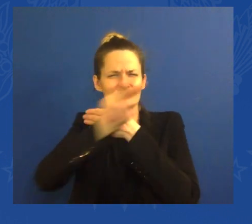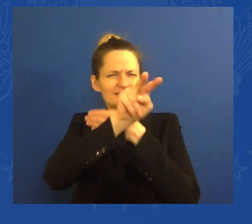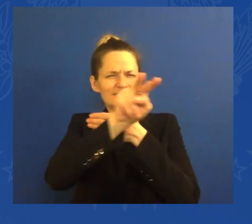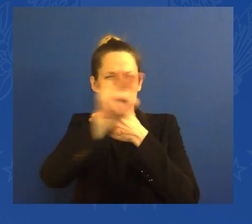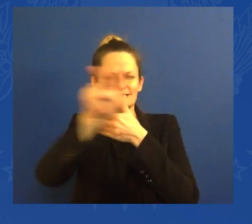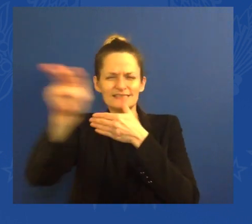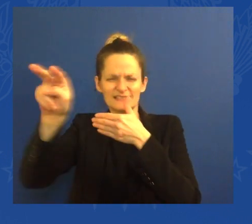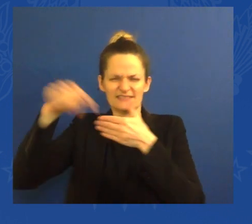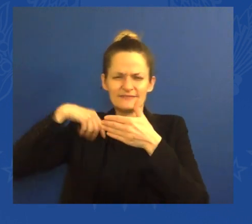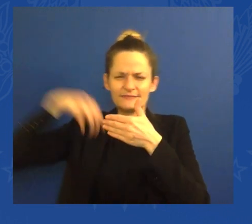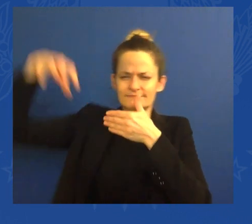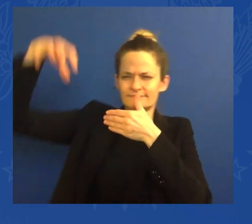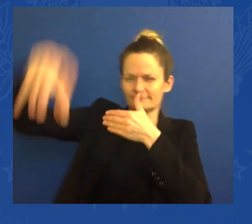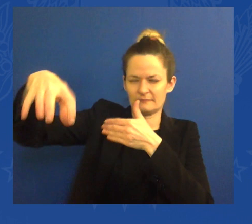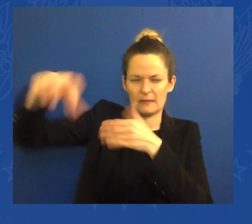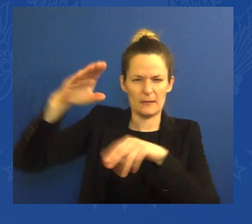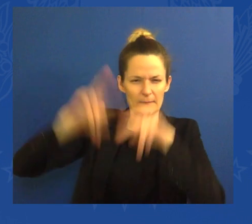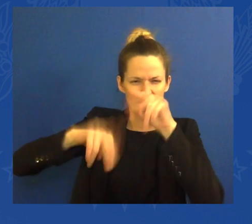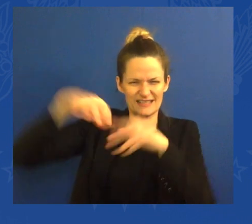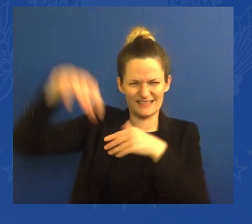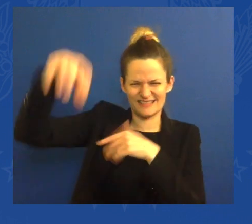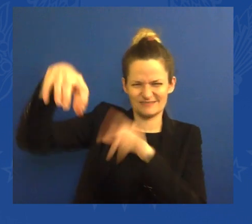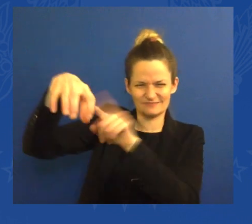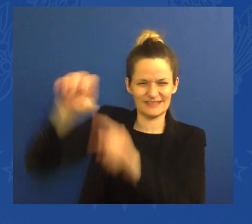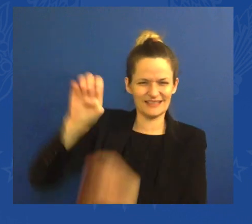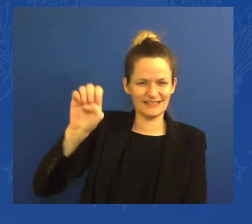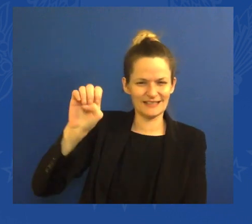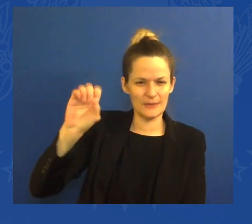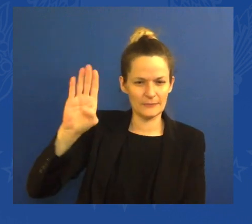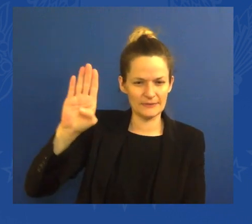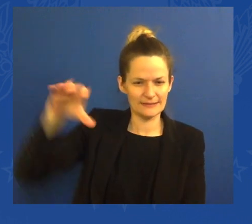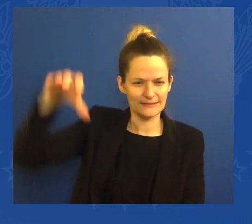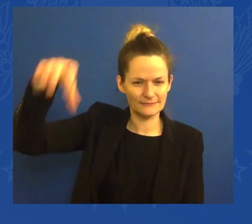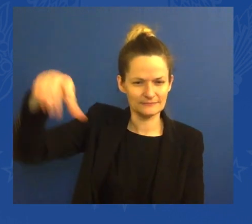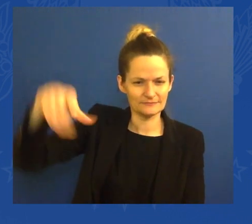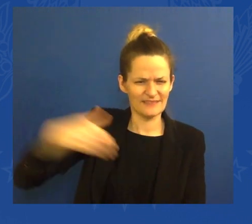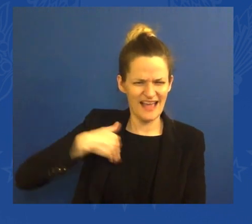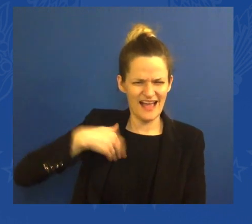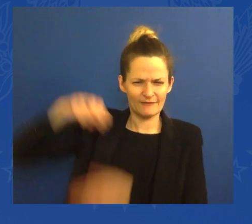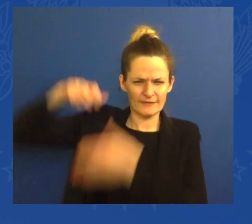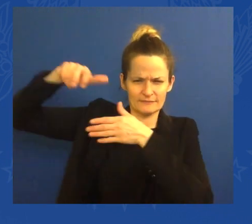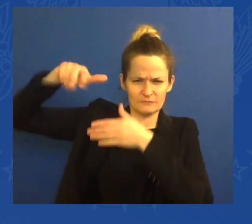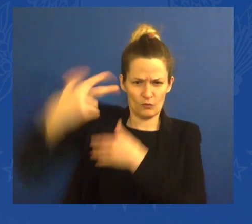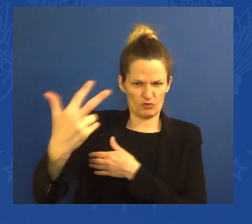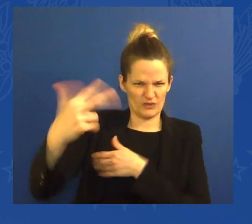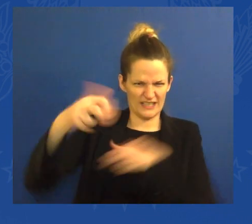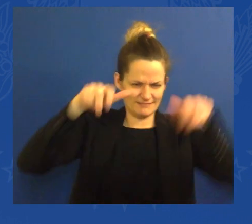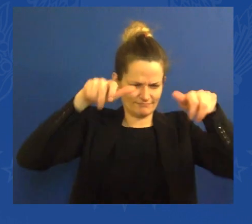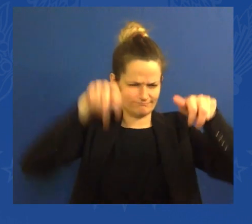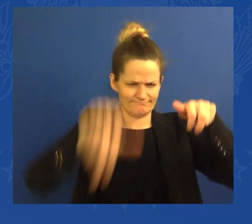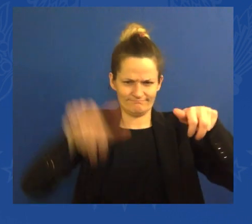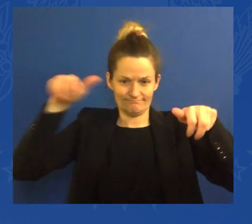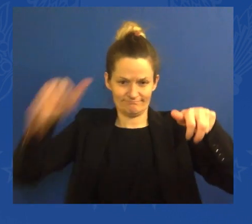coming down from that building, and they come right -- they look right in the Vice President's office as you come down.